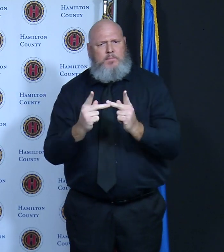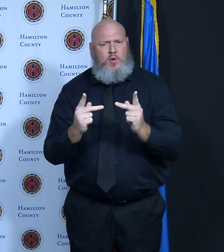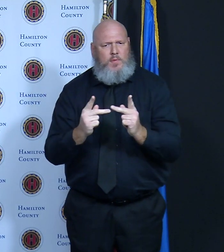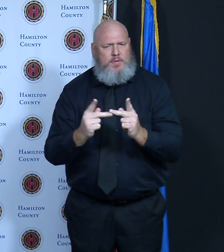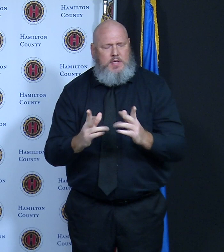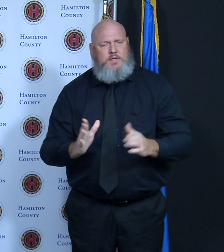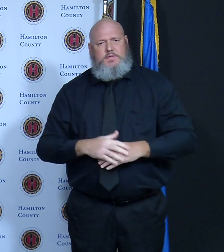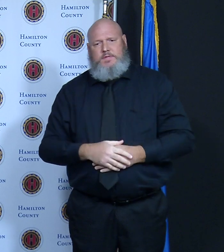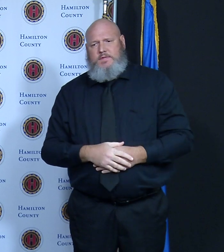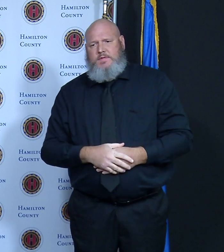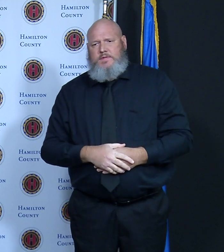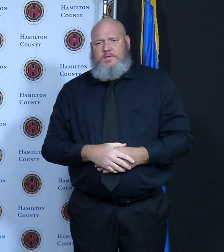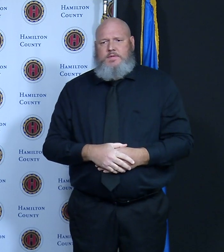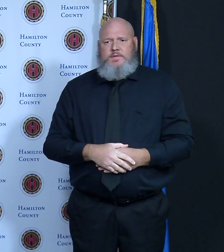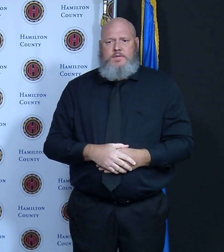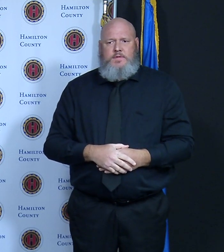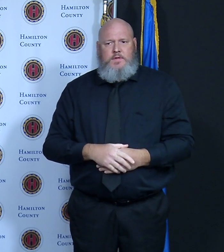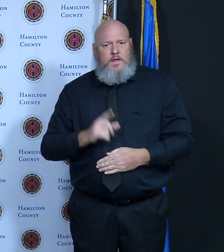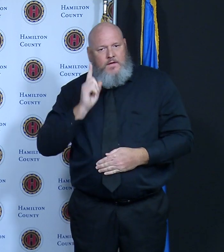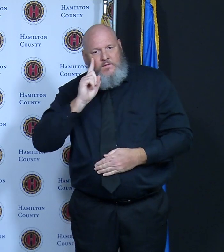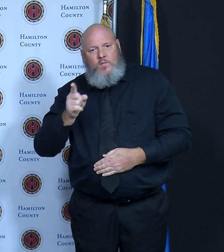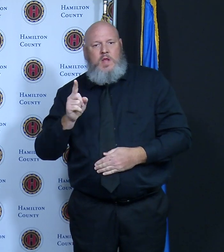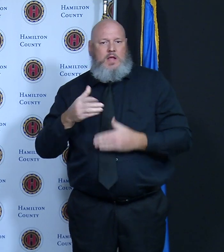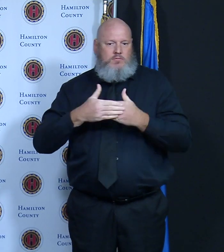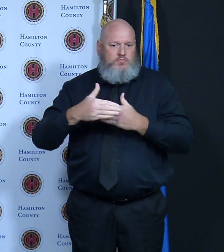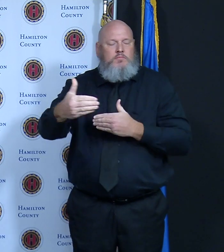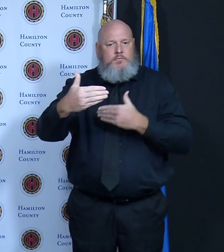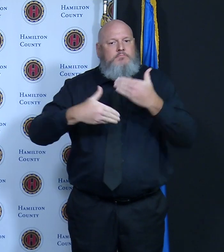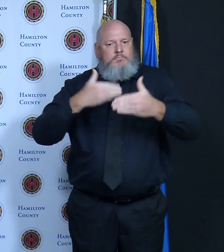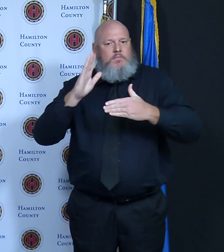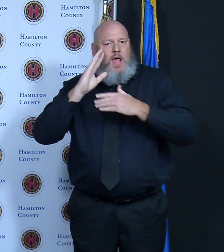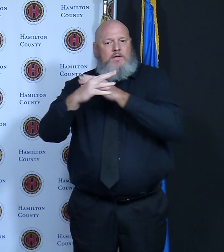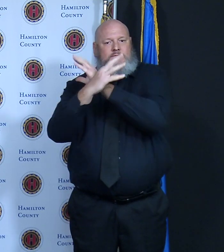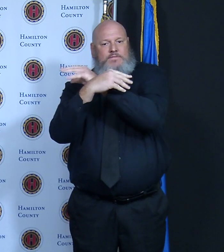and so we are going to be talking to our state reps to make sure that we are in